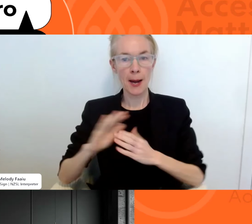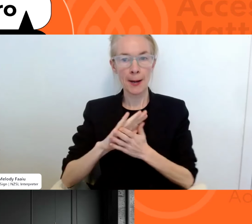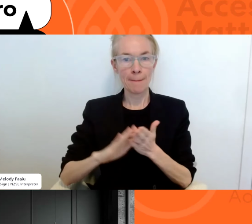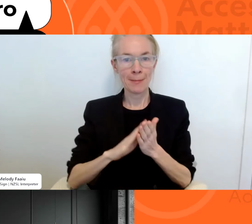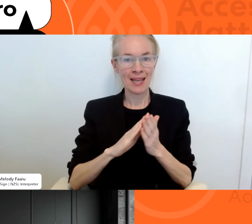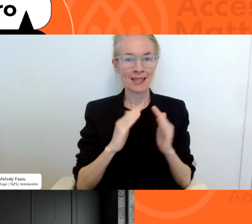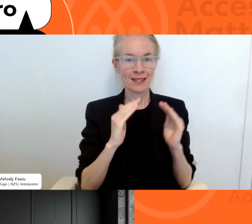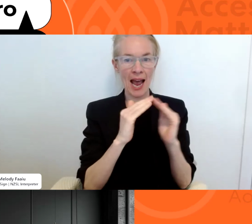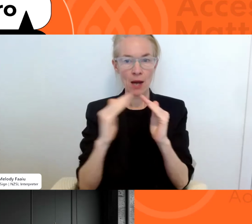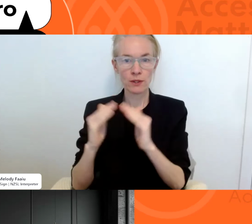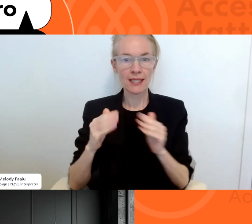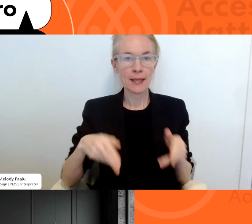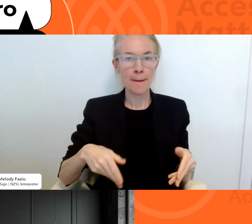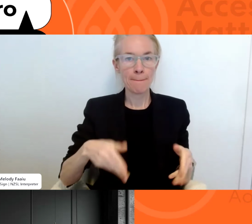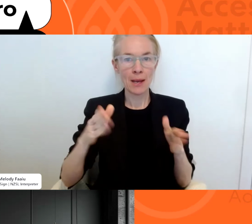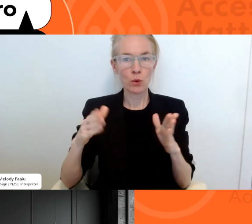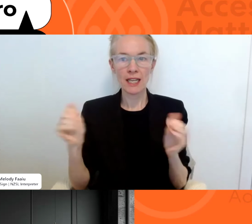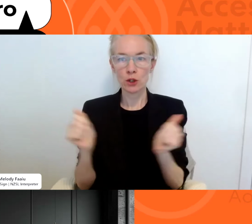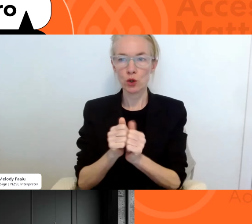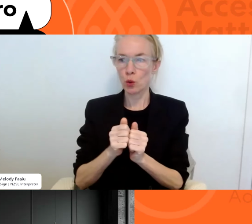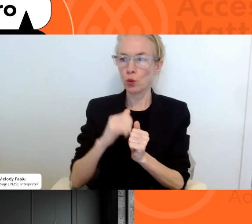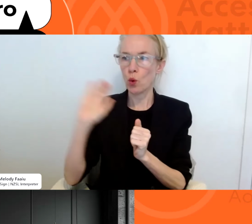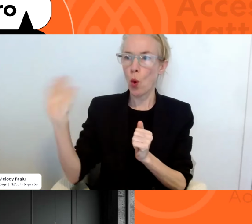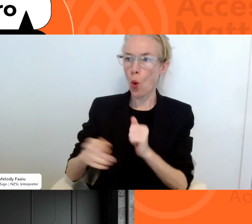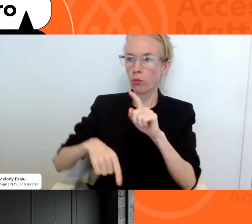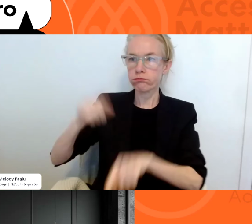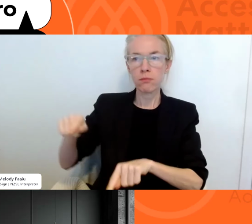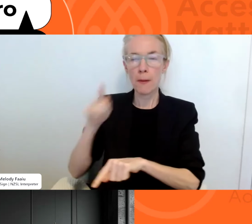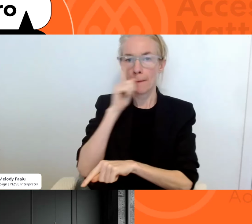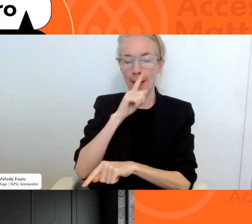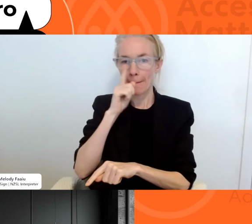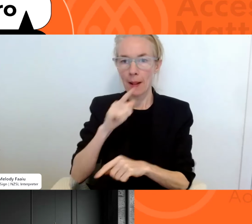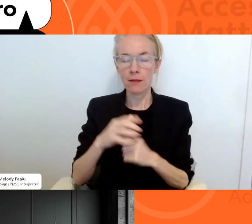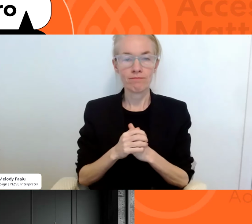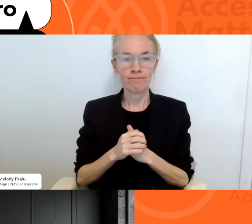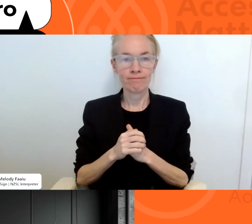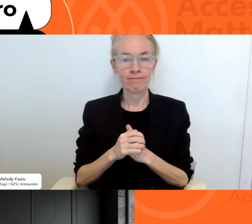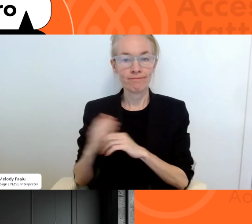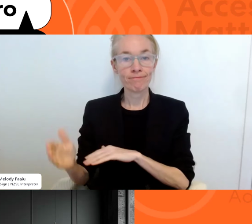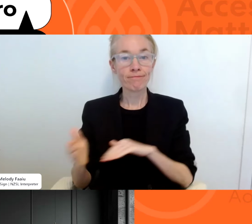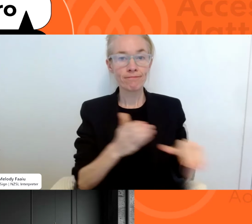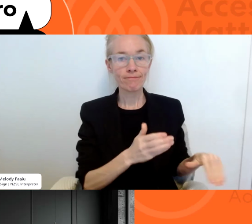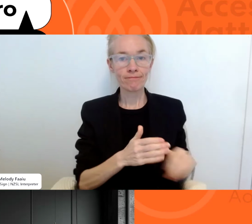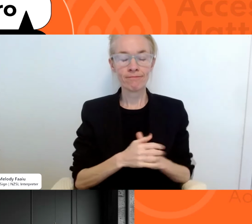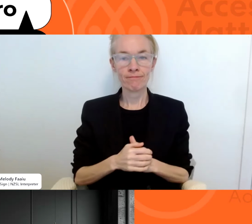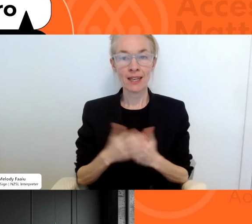little story. Like Juliana I'm a bit of a storyteller. And accessibility